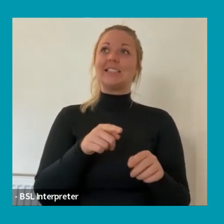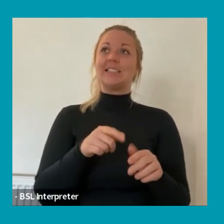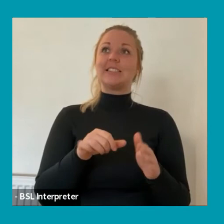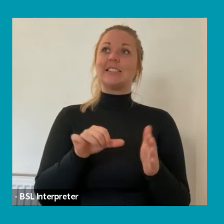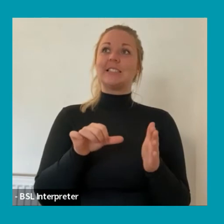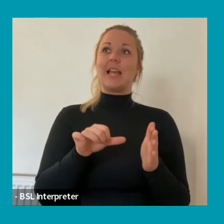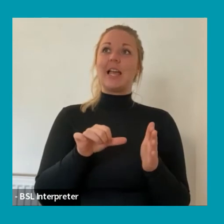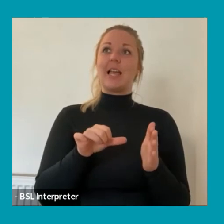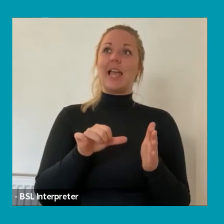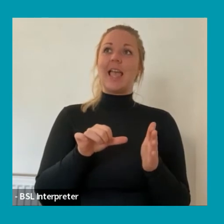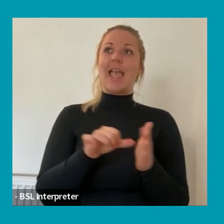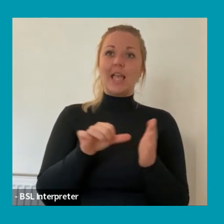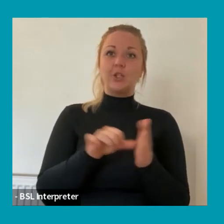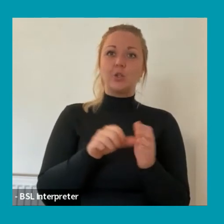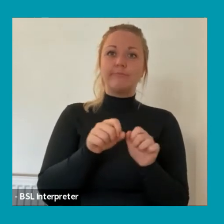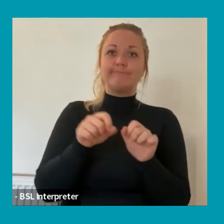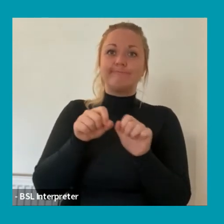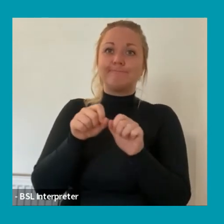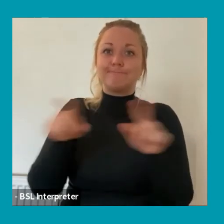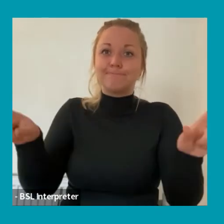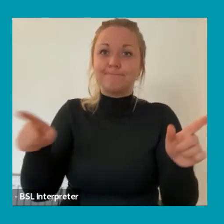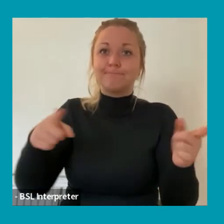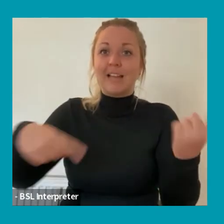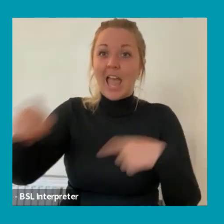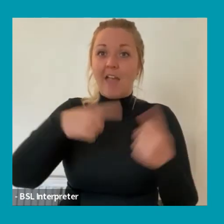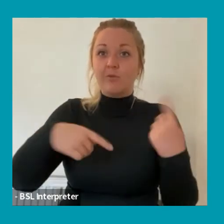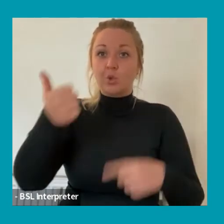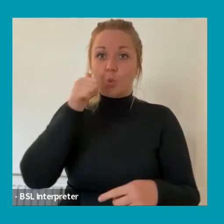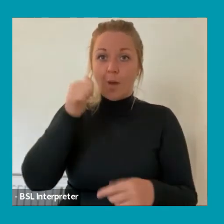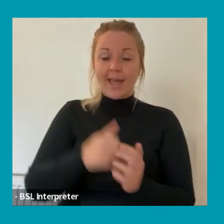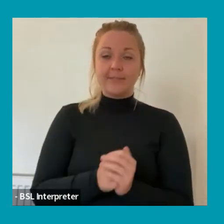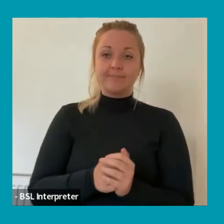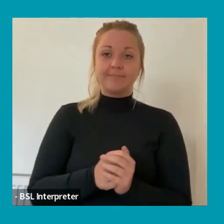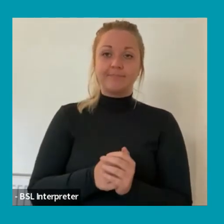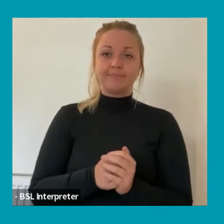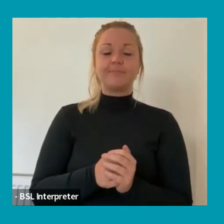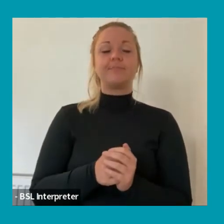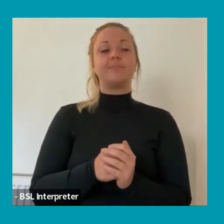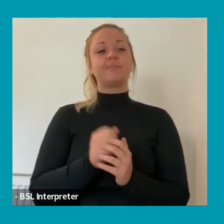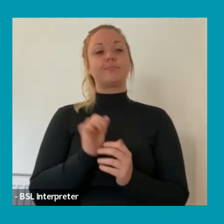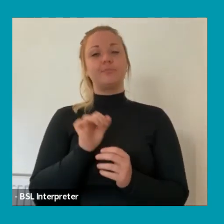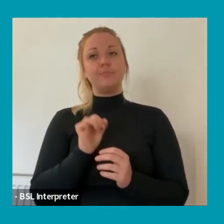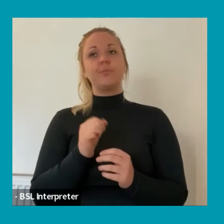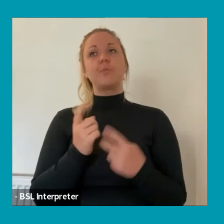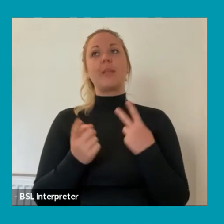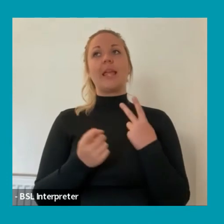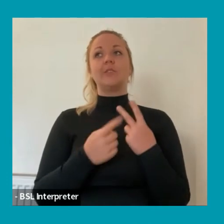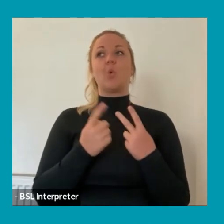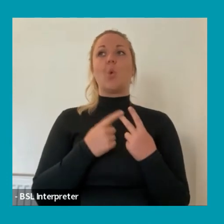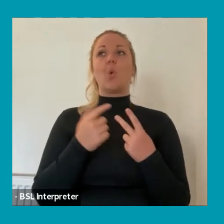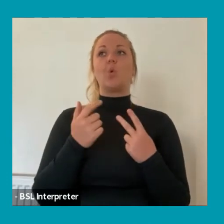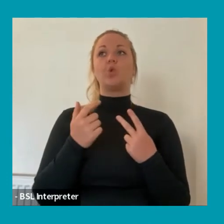And they make a difference. Yeah, and it is, it is also connecting the staff voice to the